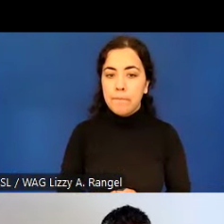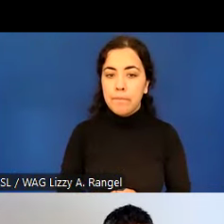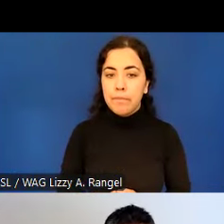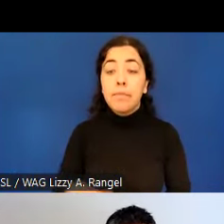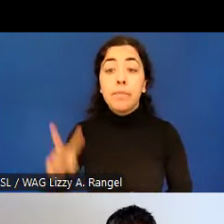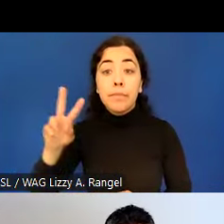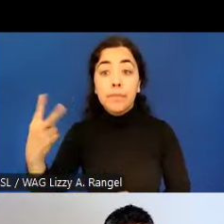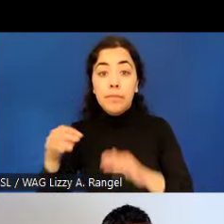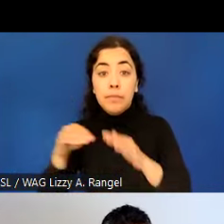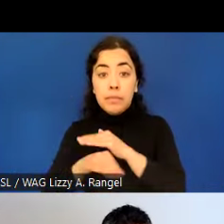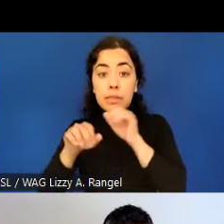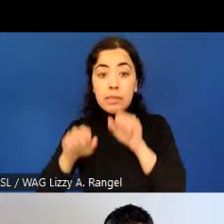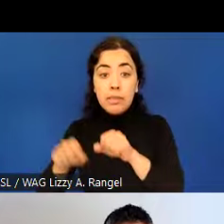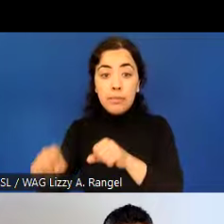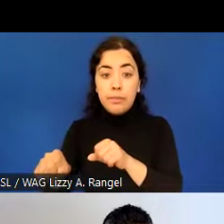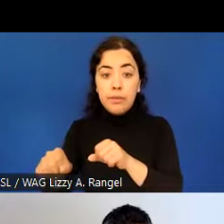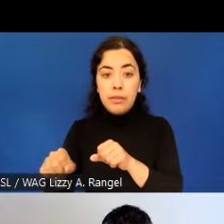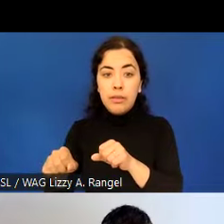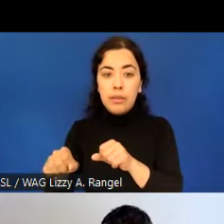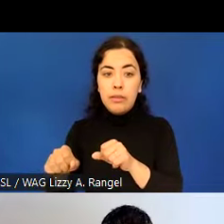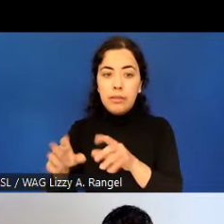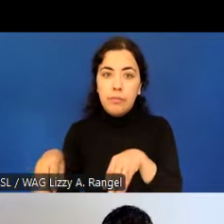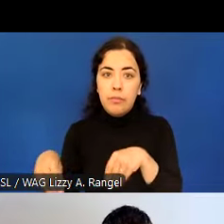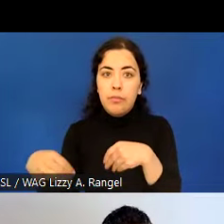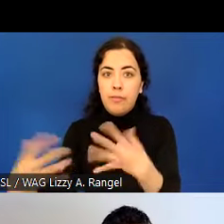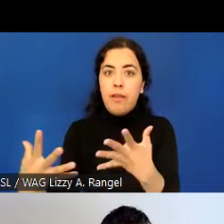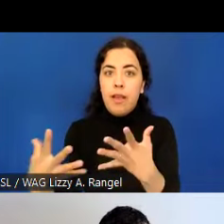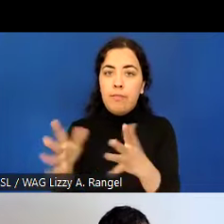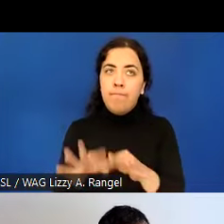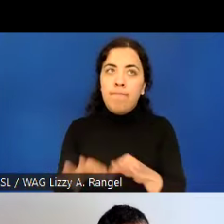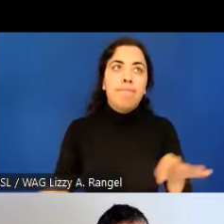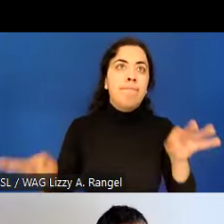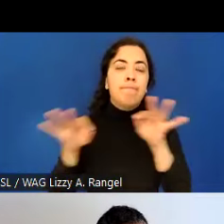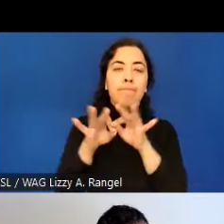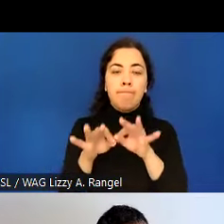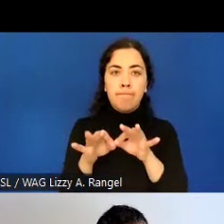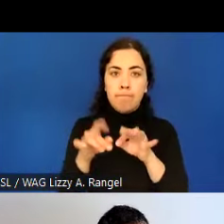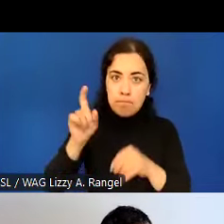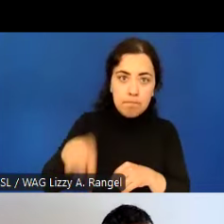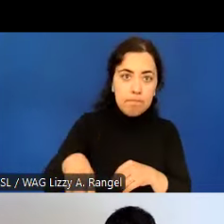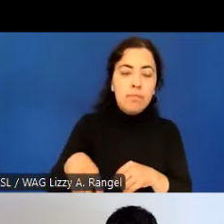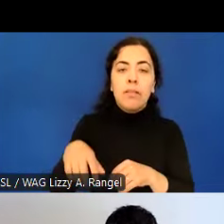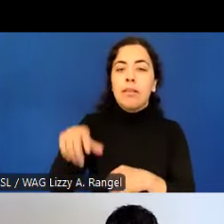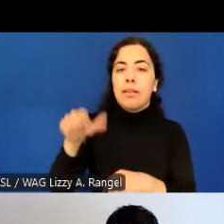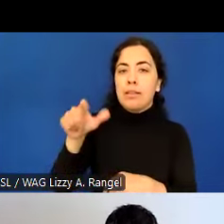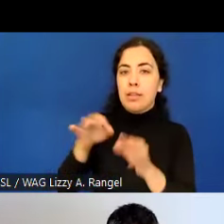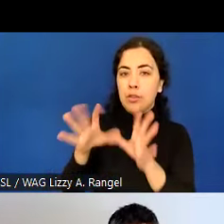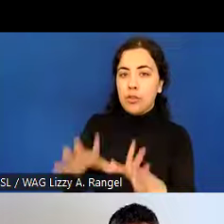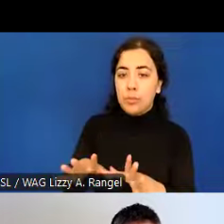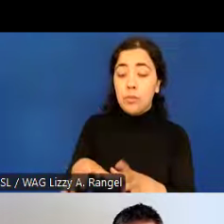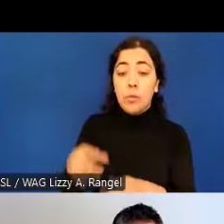is essential is sign language interpretation. one service provider that howlround uses within